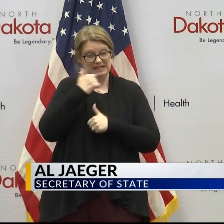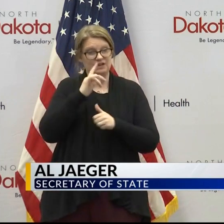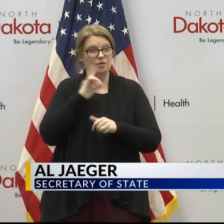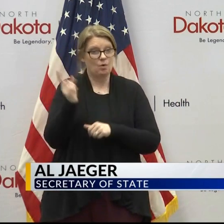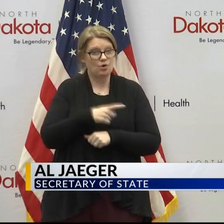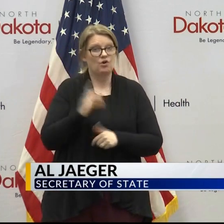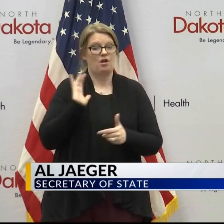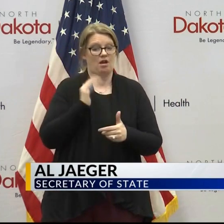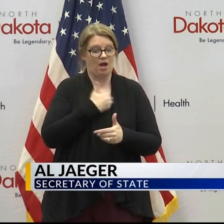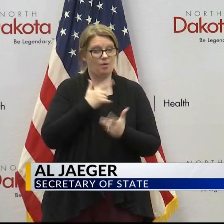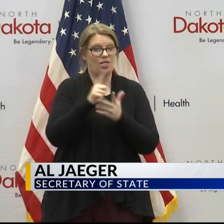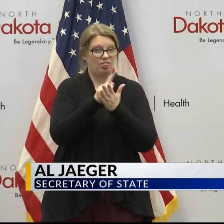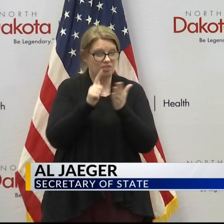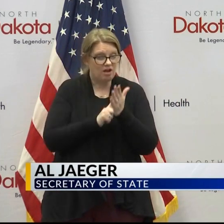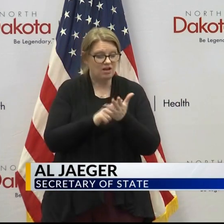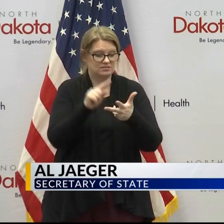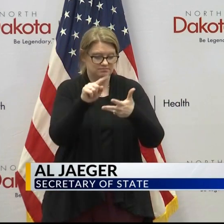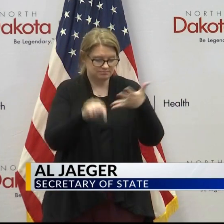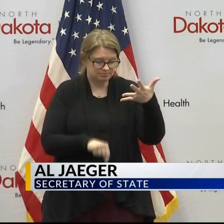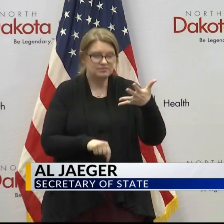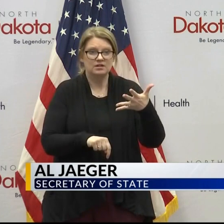BUT, WE ARE IN THE BEST